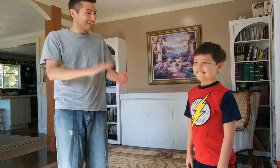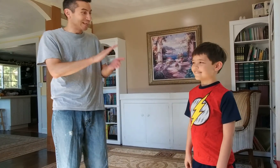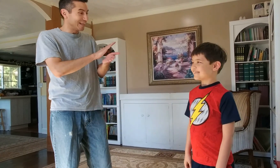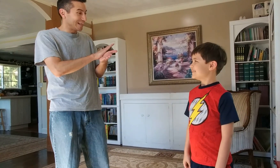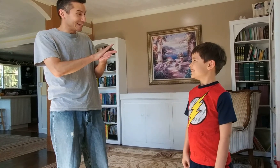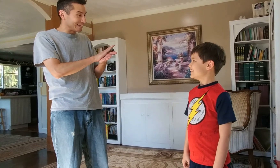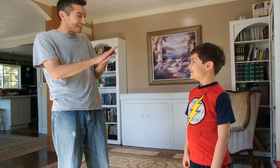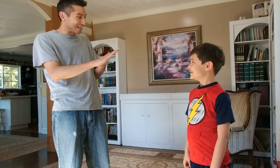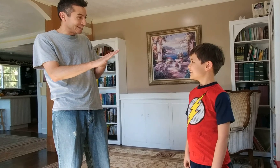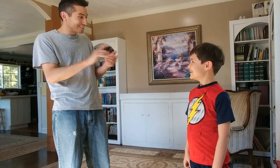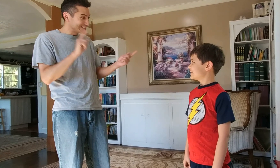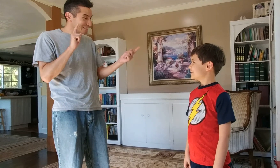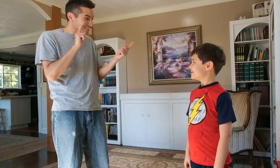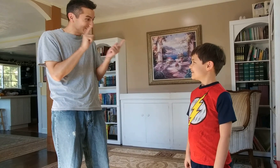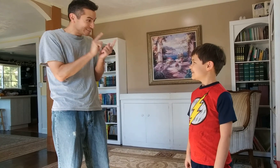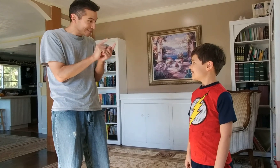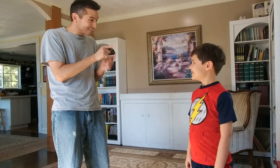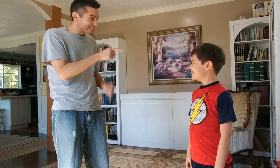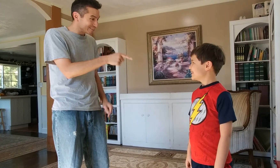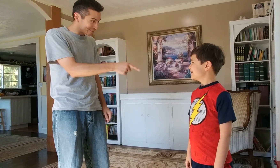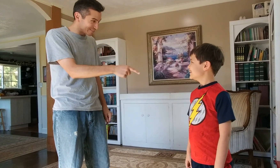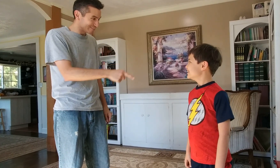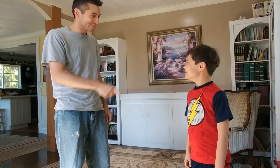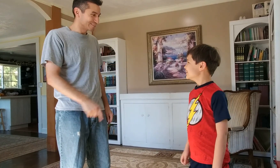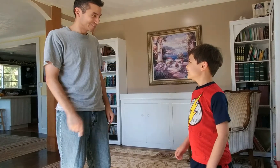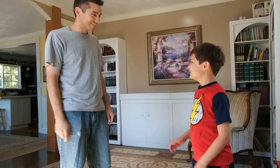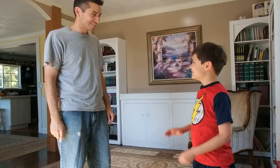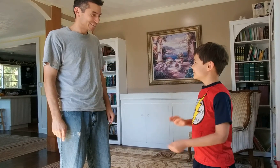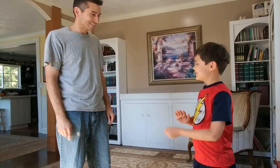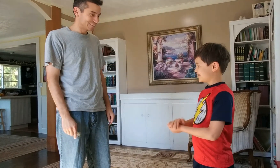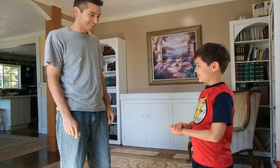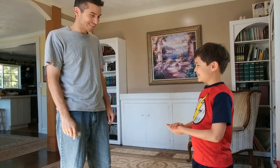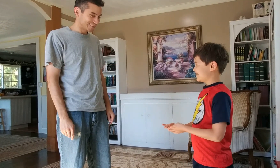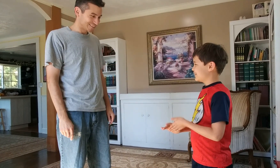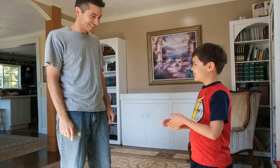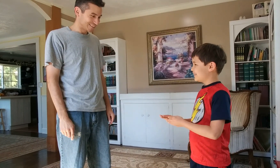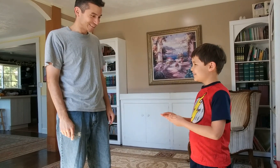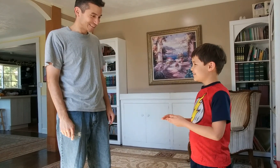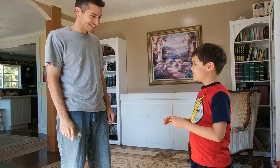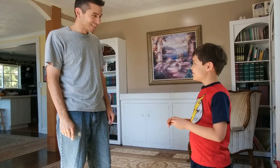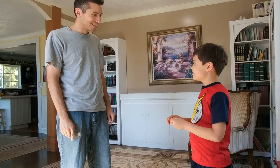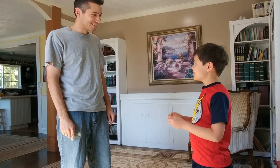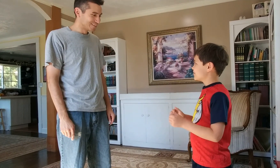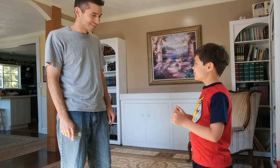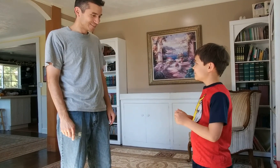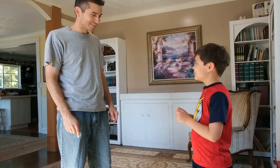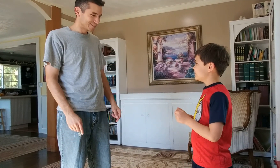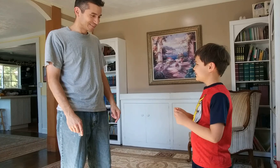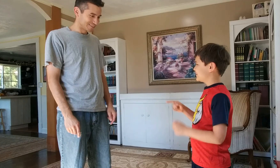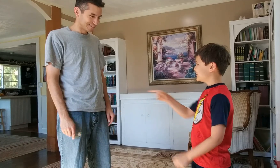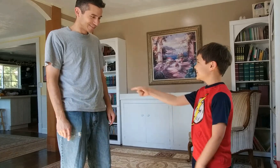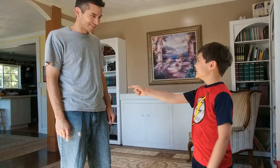NICE MEET YOU